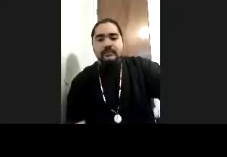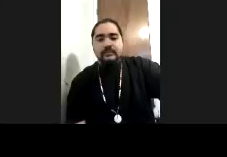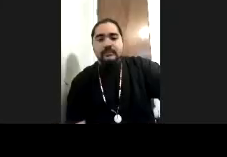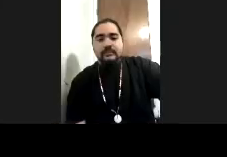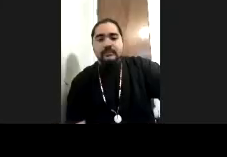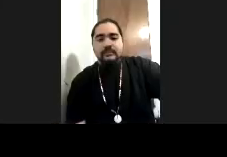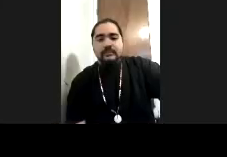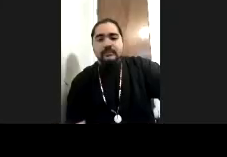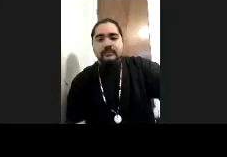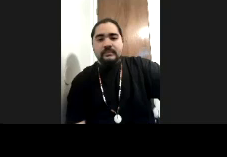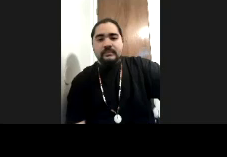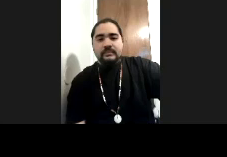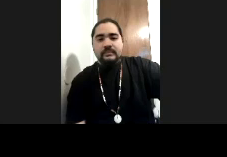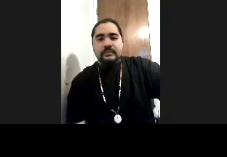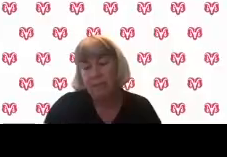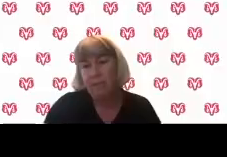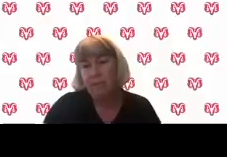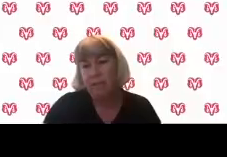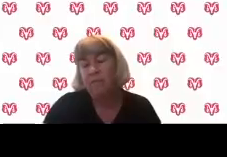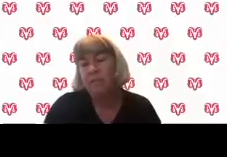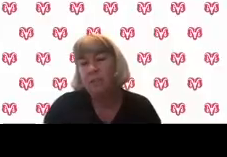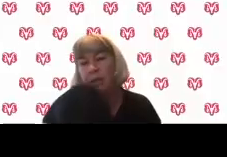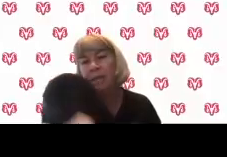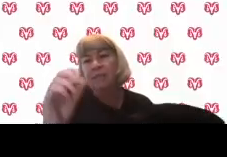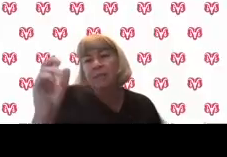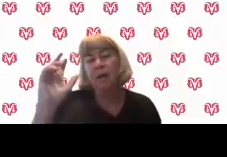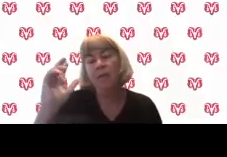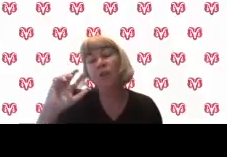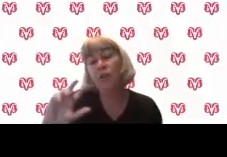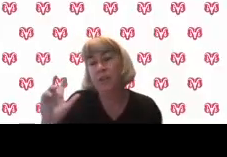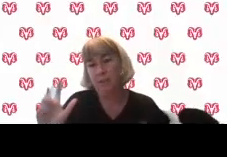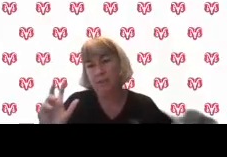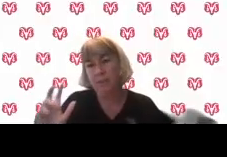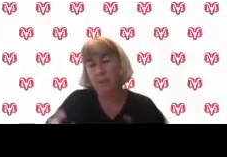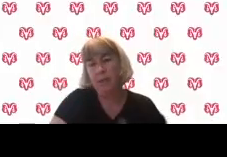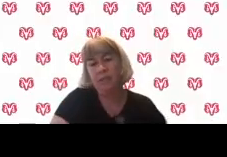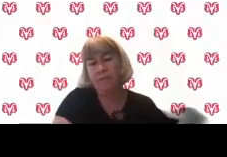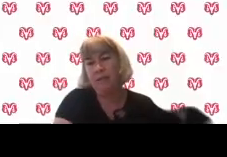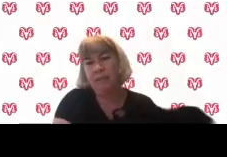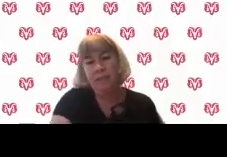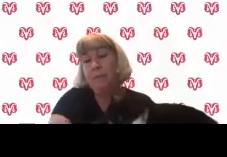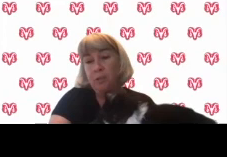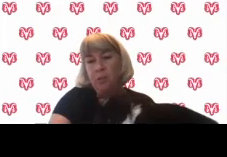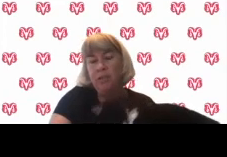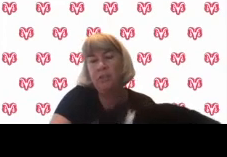typically the same as the lived experience. The current lived experience, the faculty and administrators.